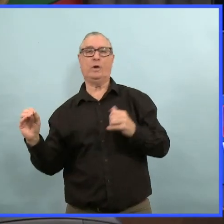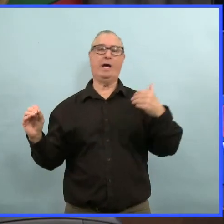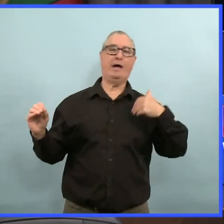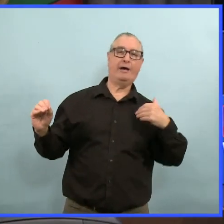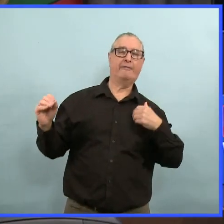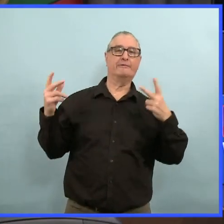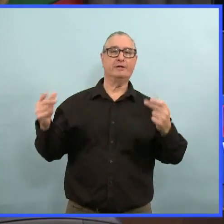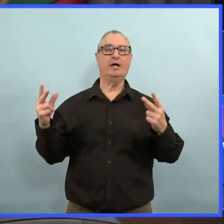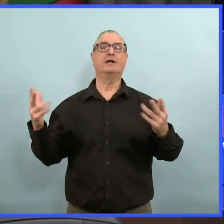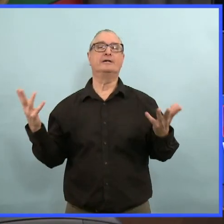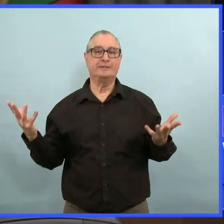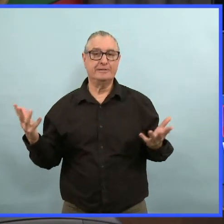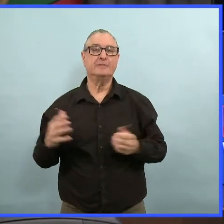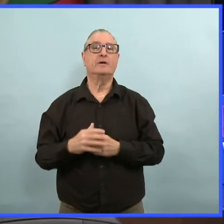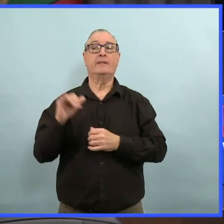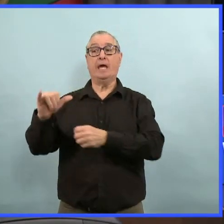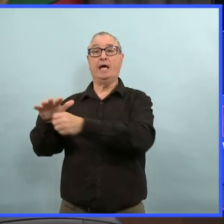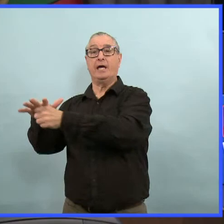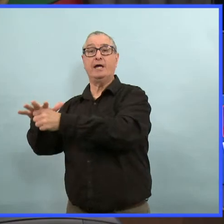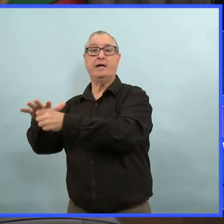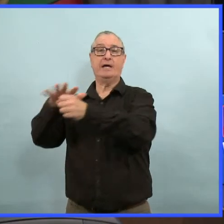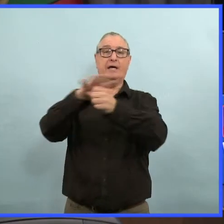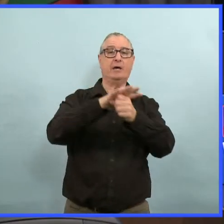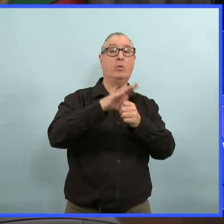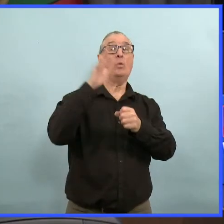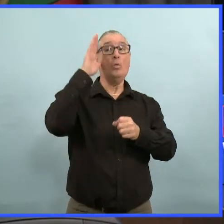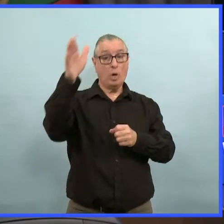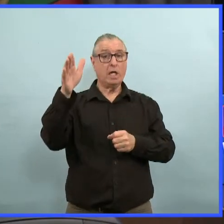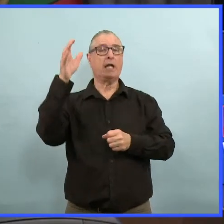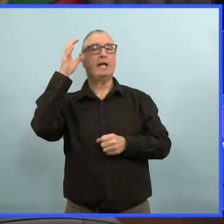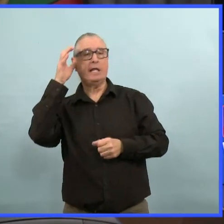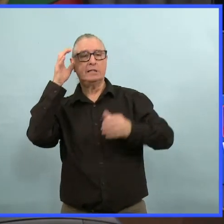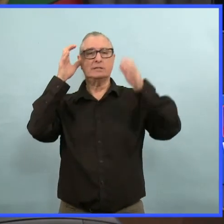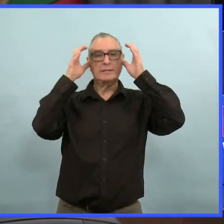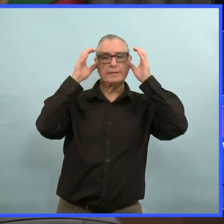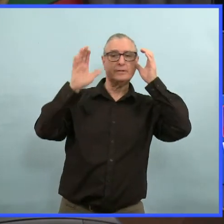resources as to what that means for their staff and addressing their particular issues as they